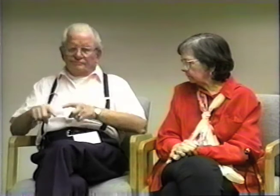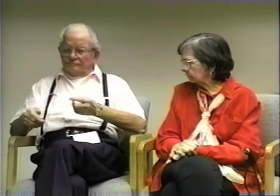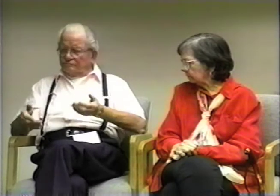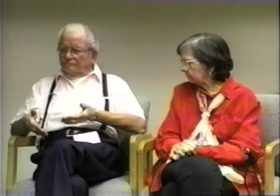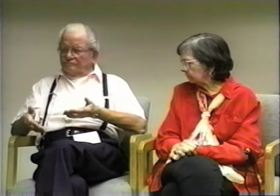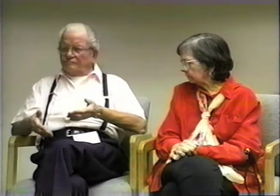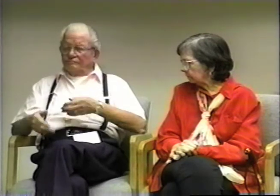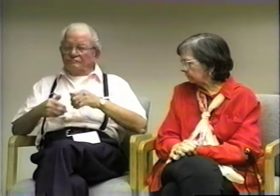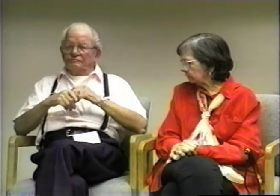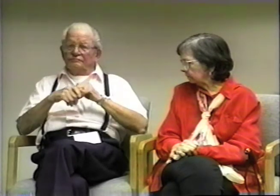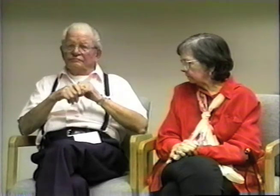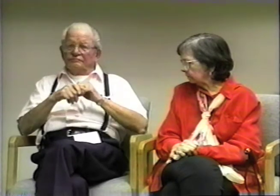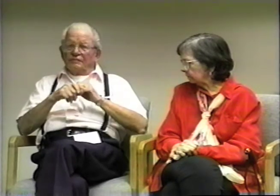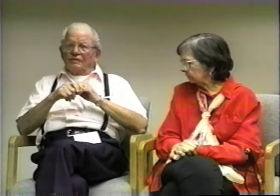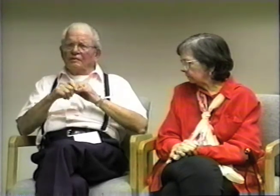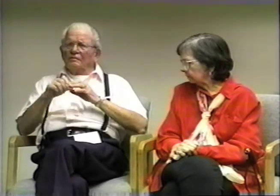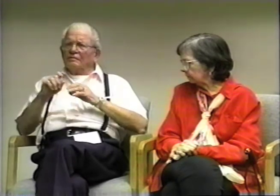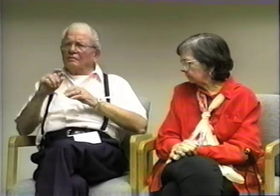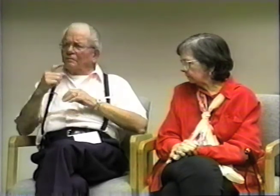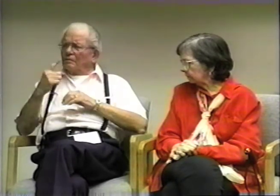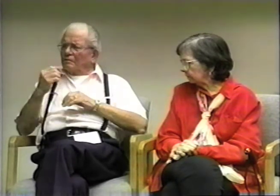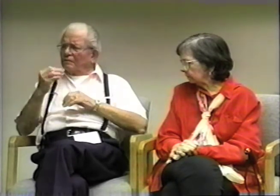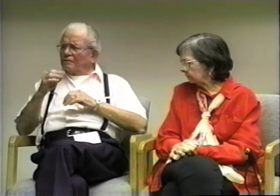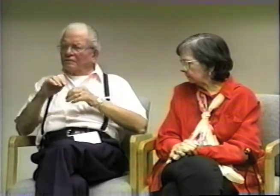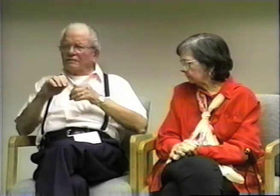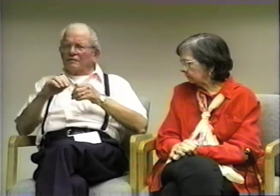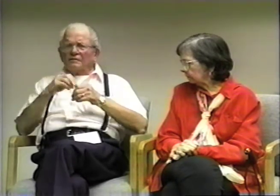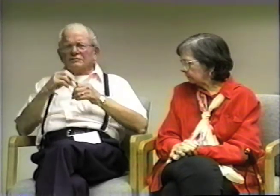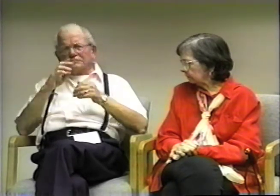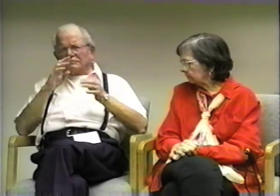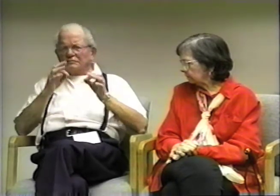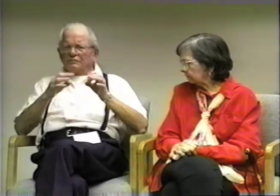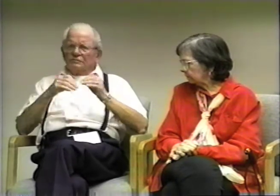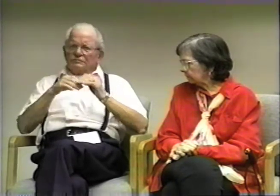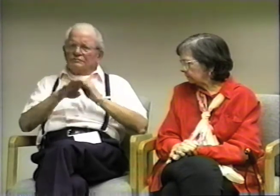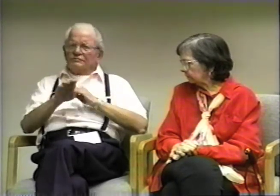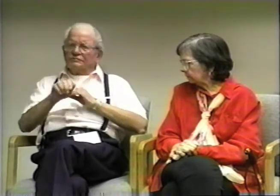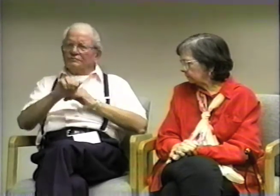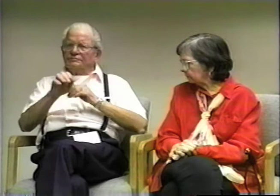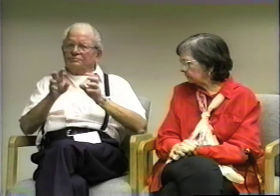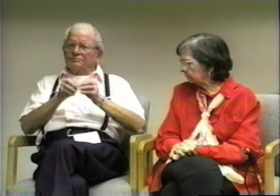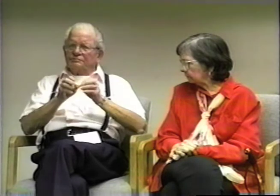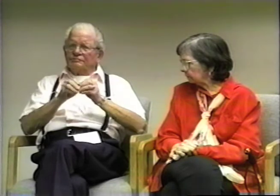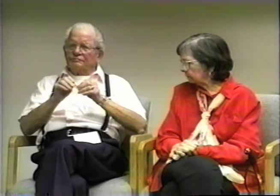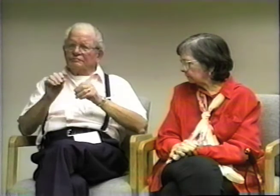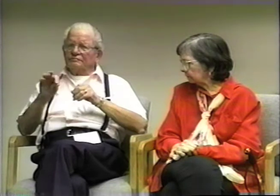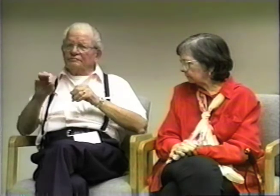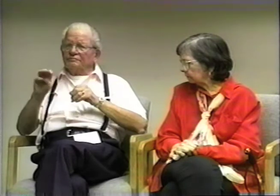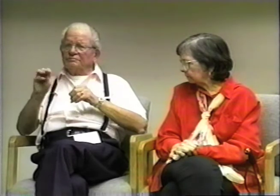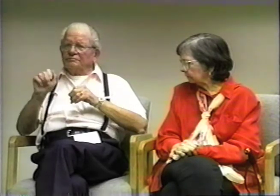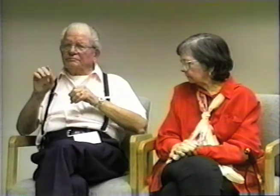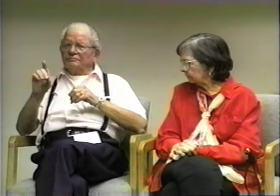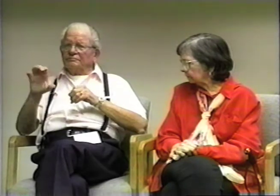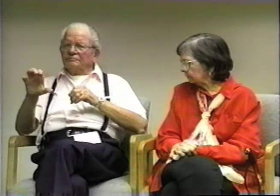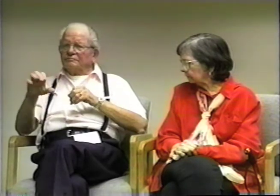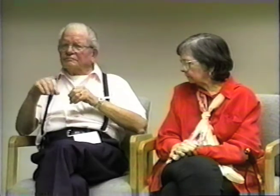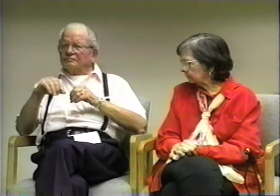It still went on even after my retirement and my move here. Another thing that happened to me occurred